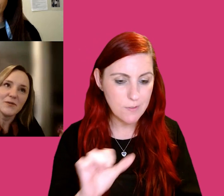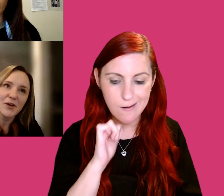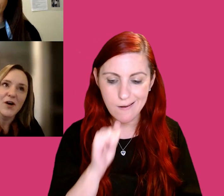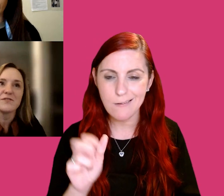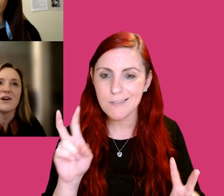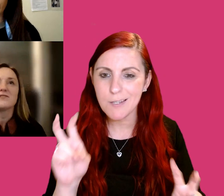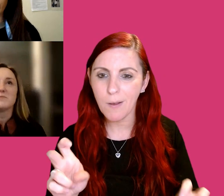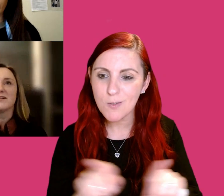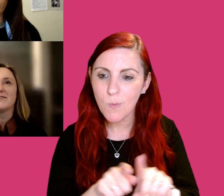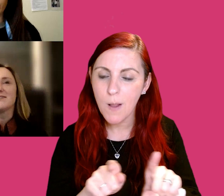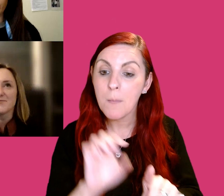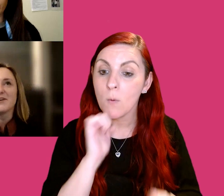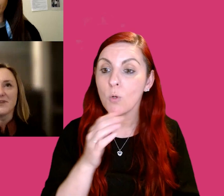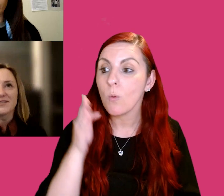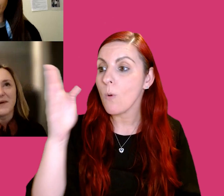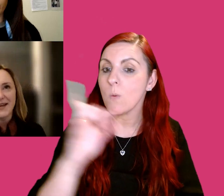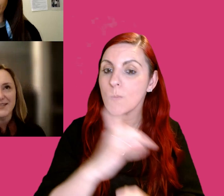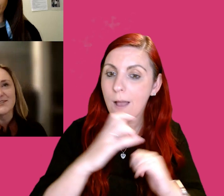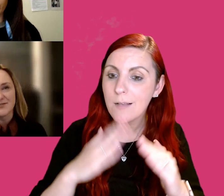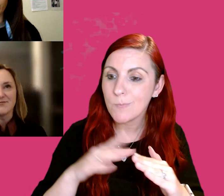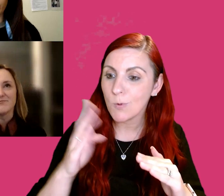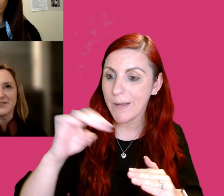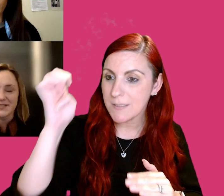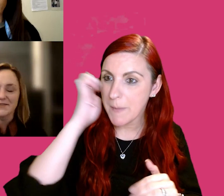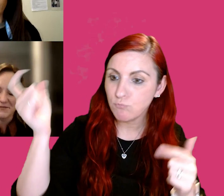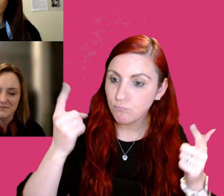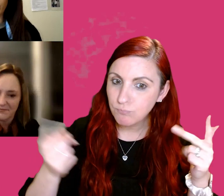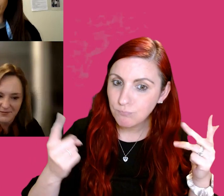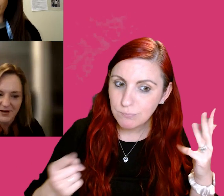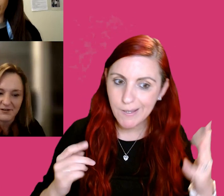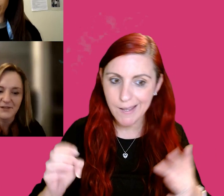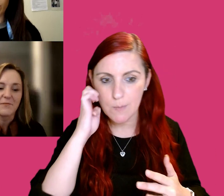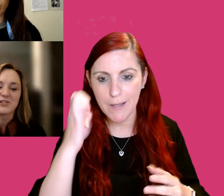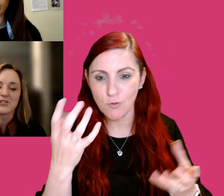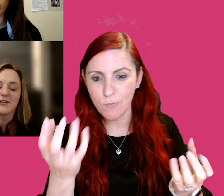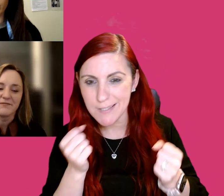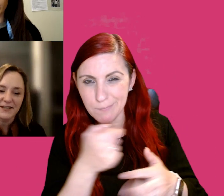you when you go to the hospital this is when you expect to receive some whatever informationally